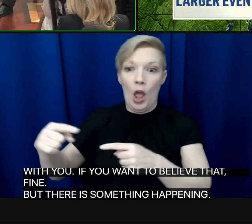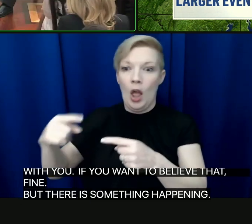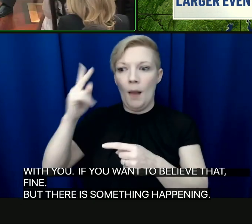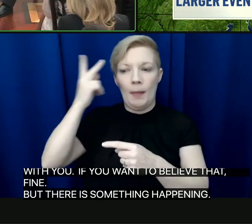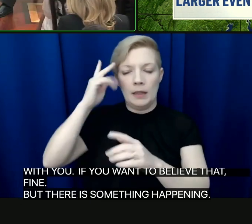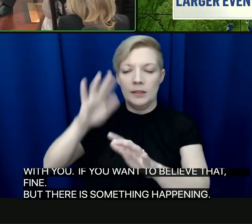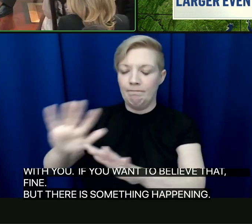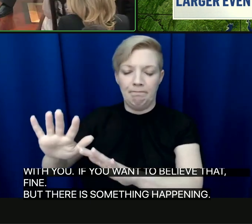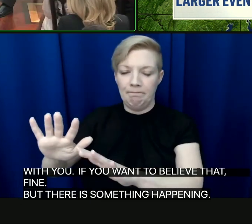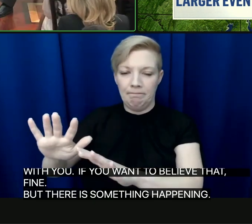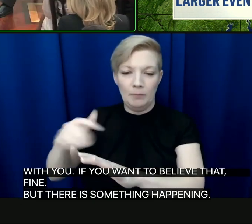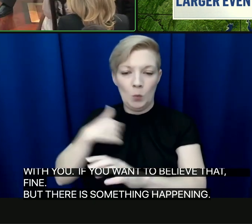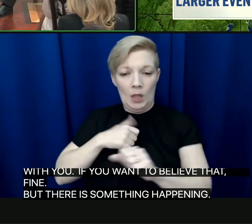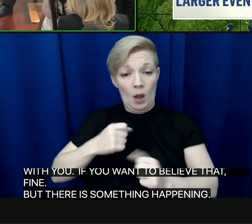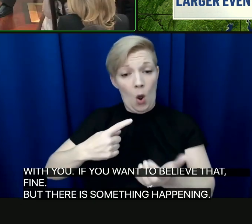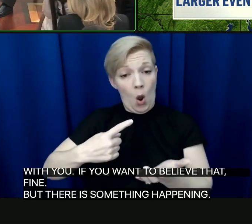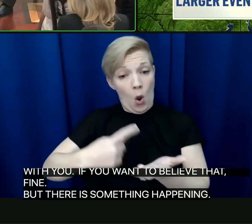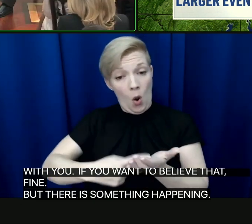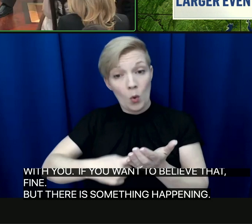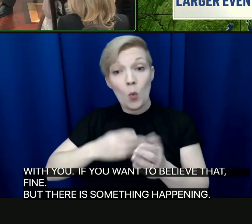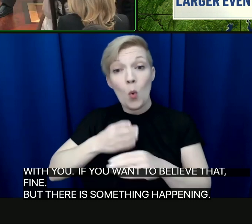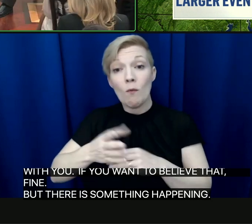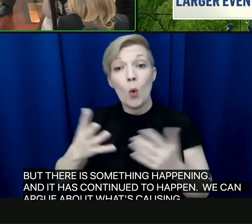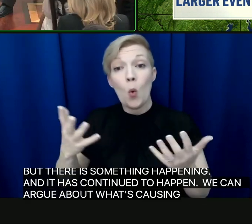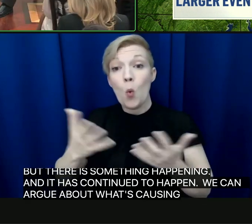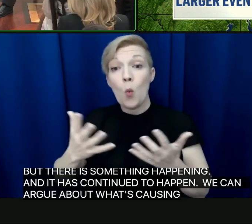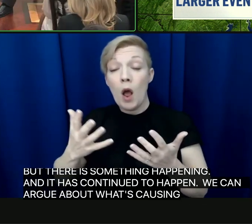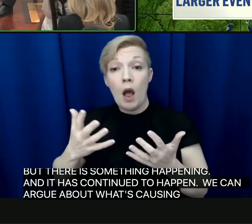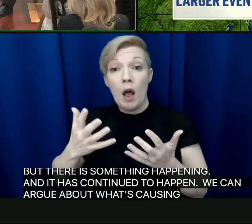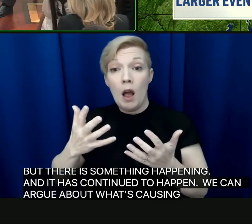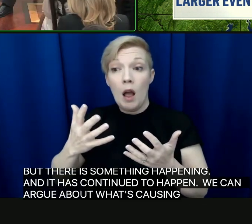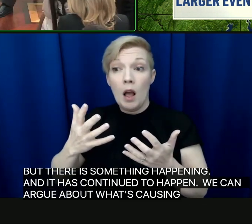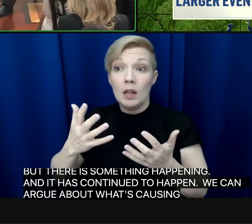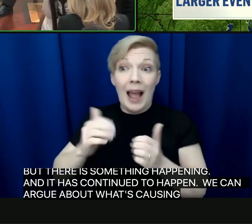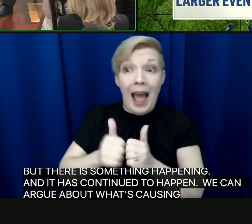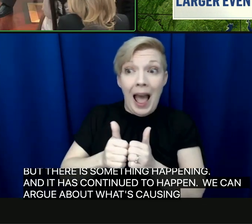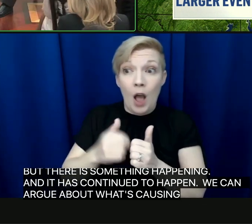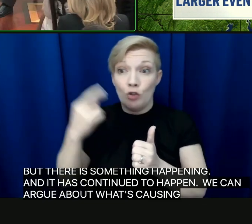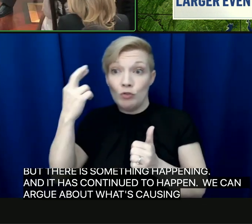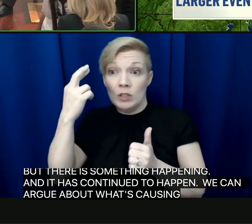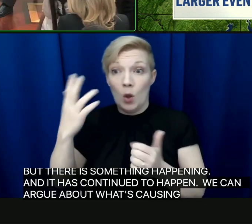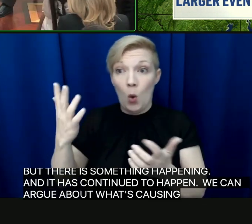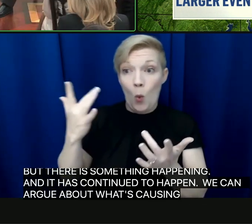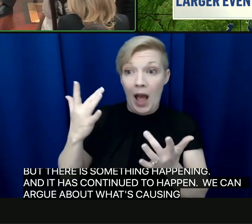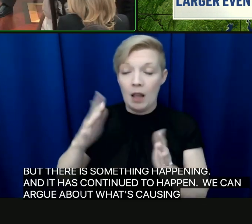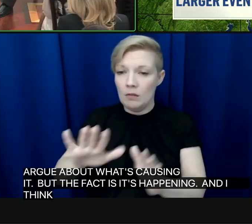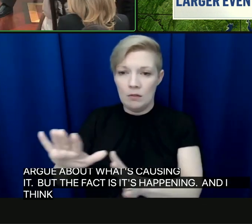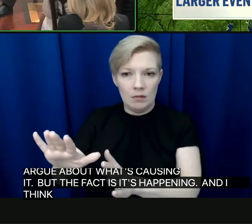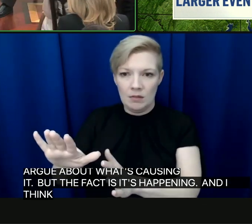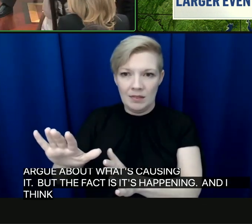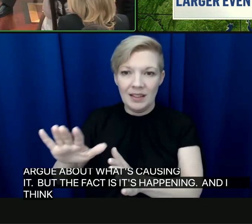but the fact is it's happening. And I think people I think the more basic information